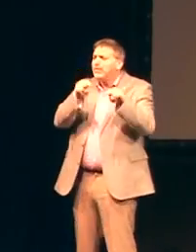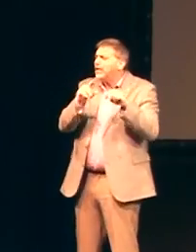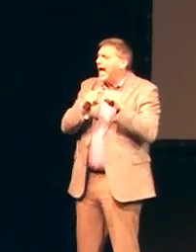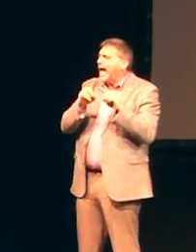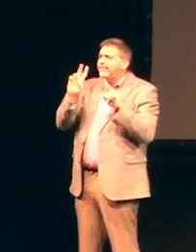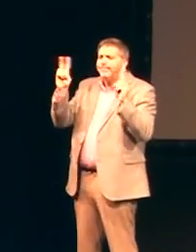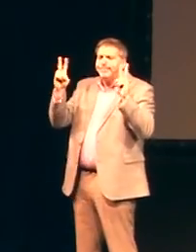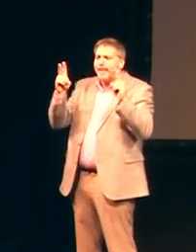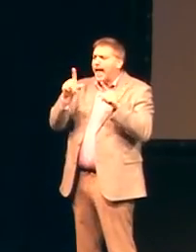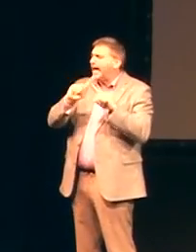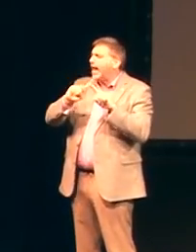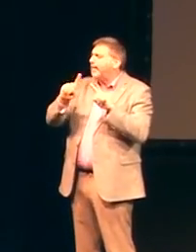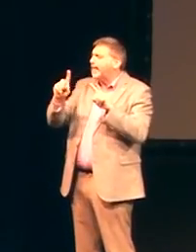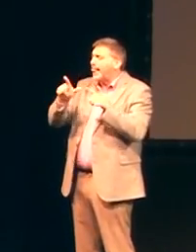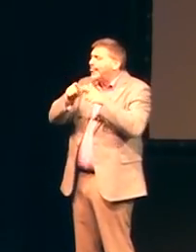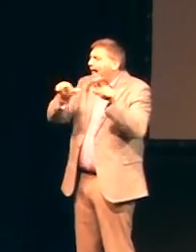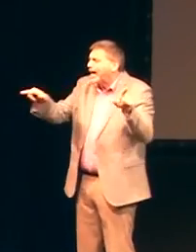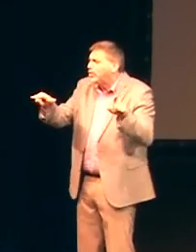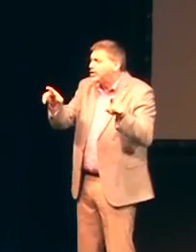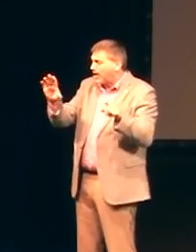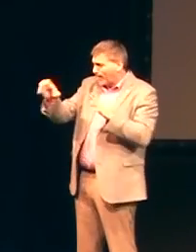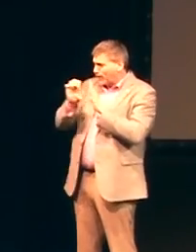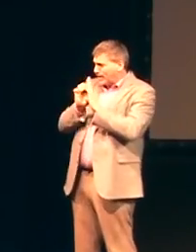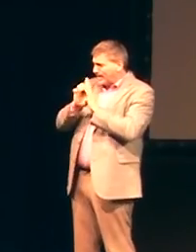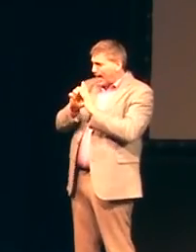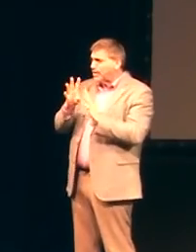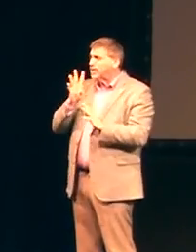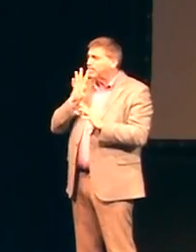partnership with but we're really looking at